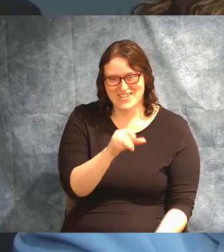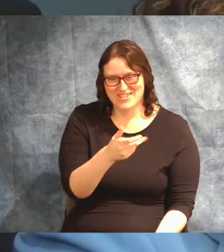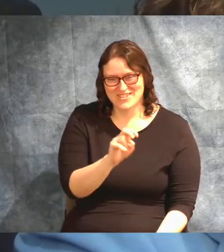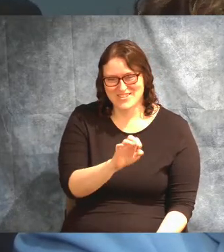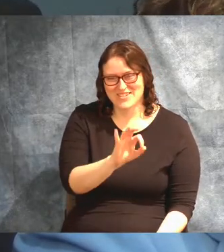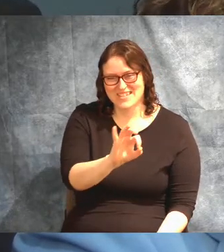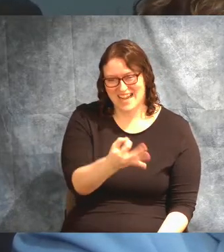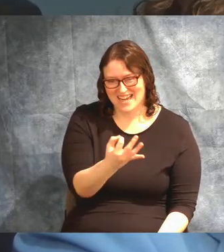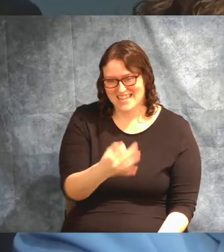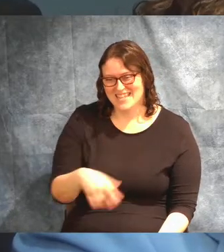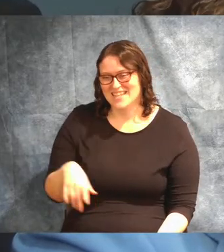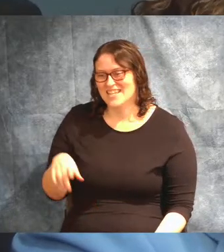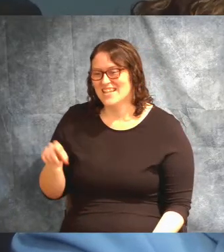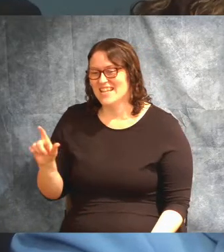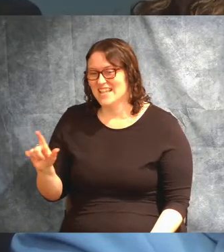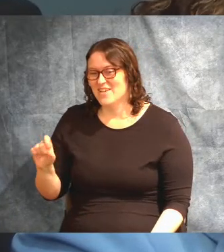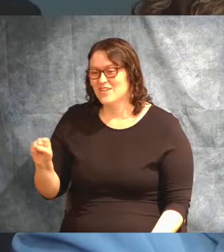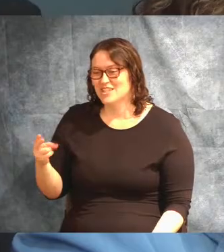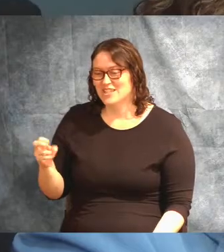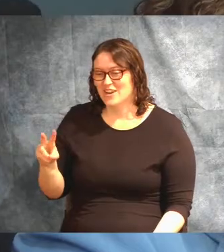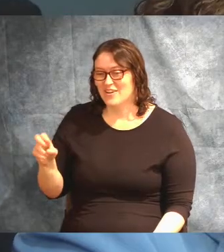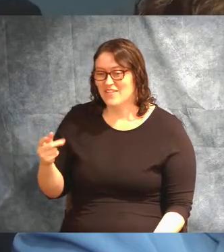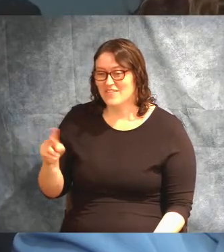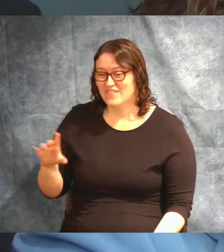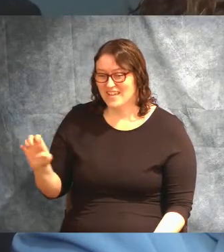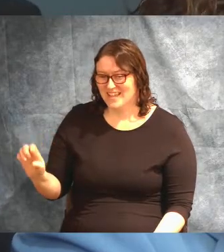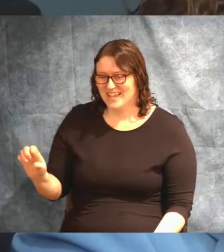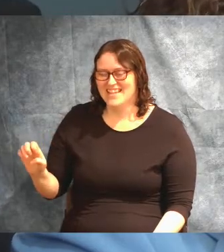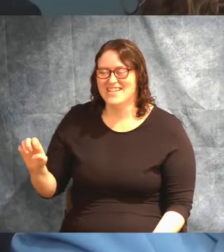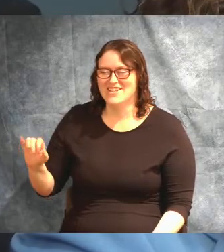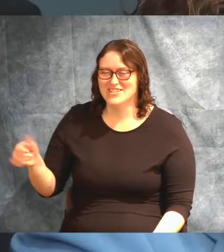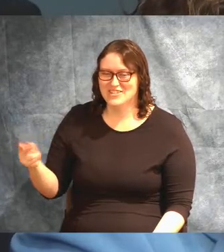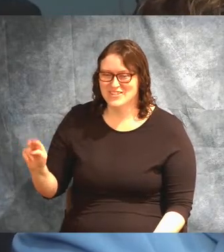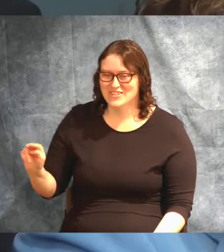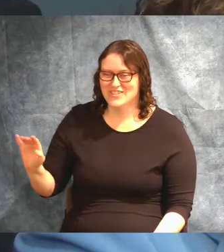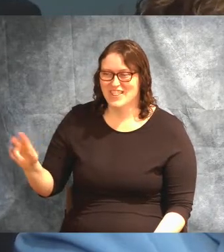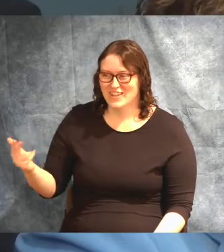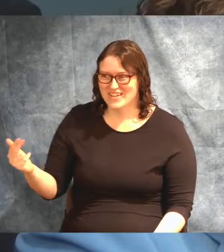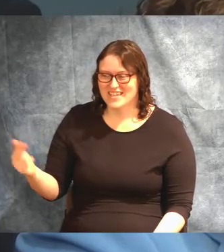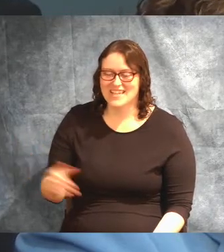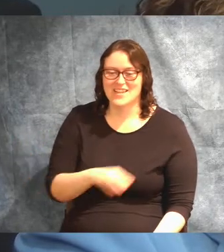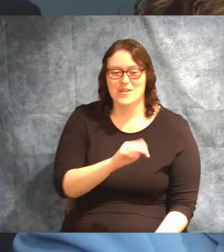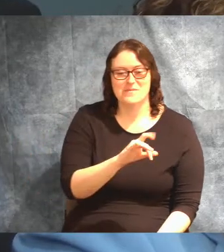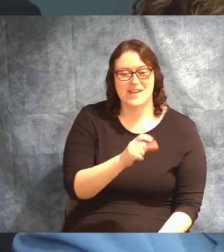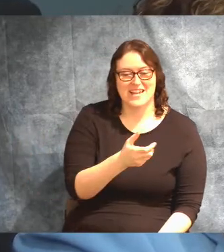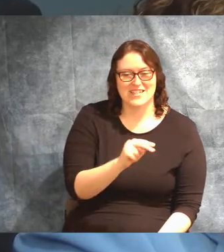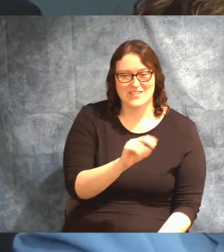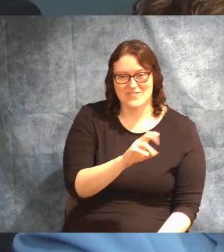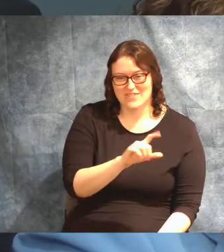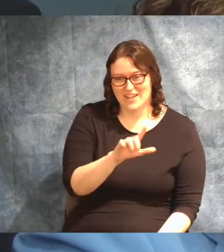Library June 15th. They'll be at the Madisonville Rec Center June 16th and they'll be at the North